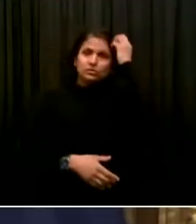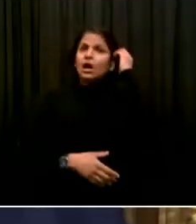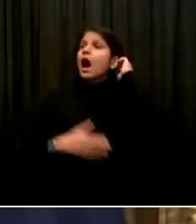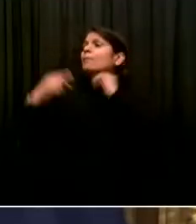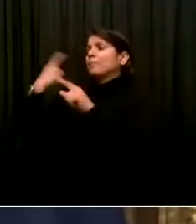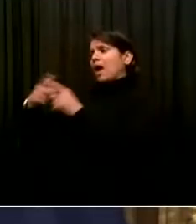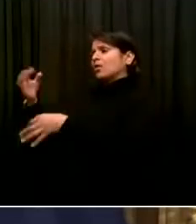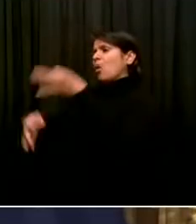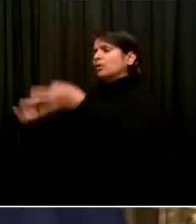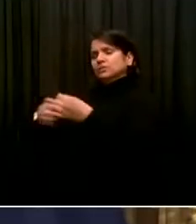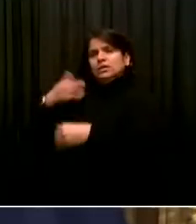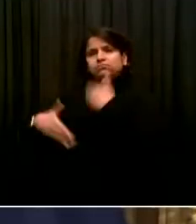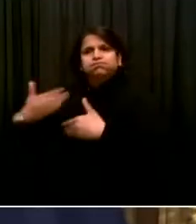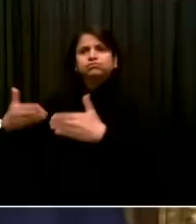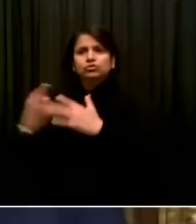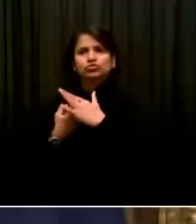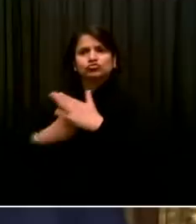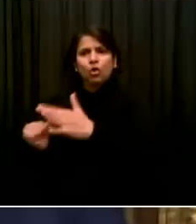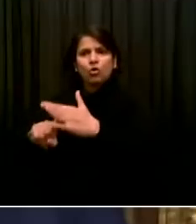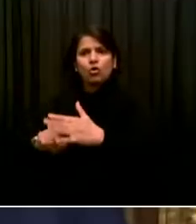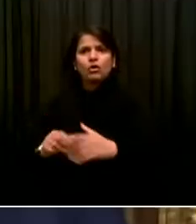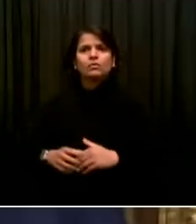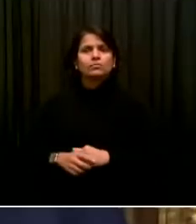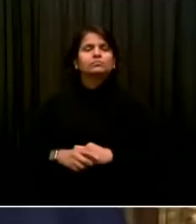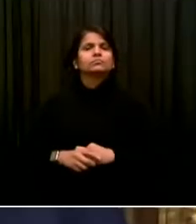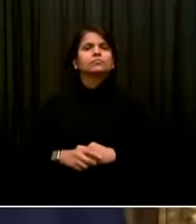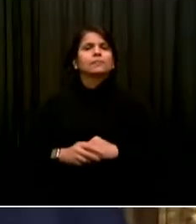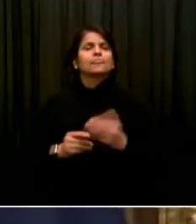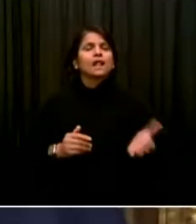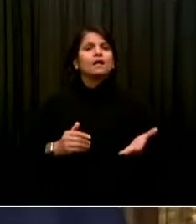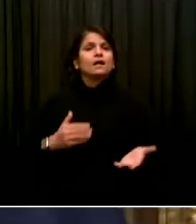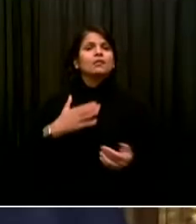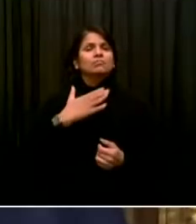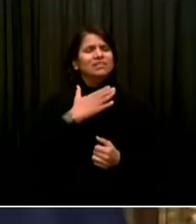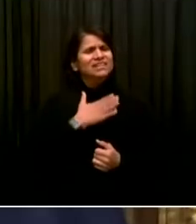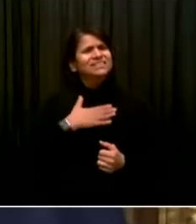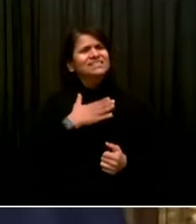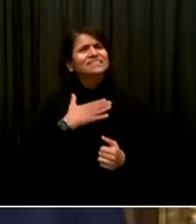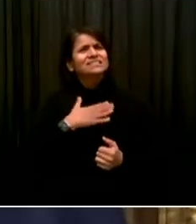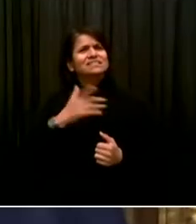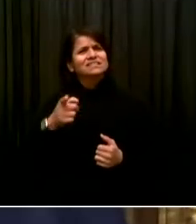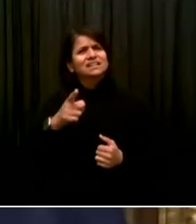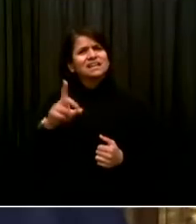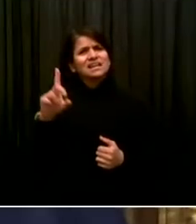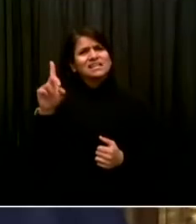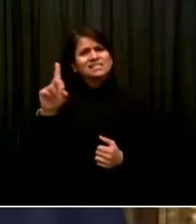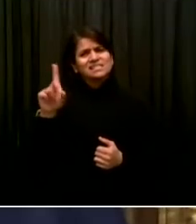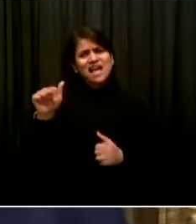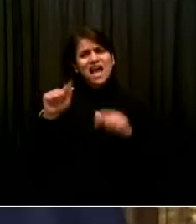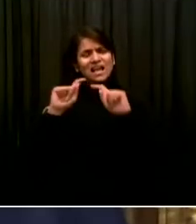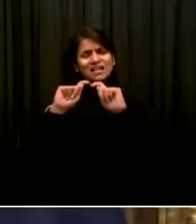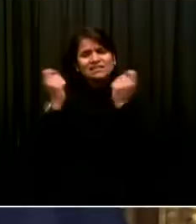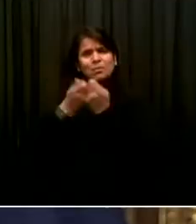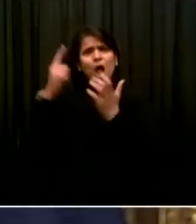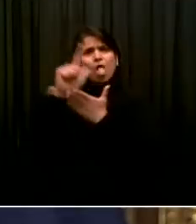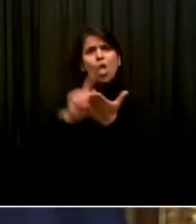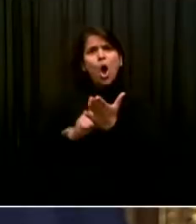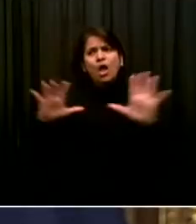OUR CITY'S 5 DISTRICT ATTORNEYS ARE CRITICAL PARTNERS IN PUBLIC SATE EFFORTS AND WE ARE ASKING THEM TO CONSIDER THE